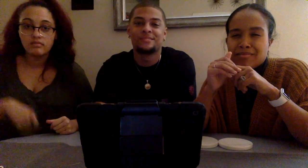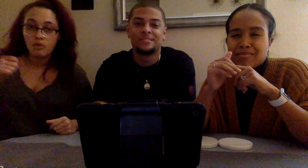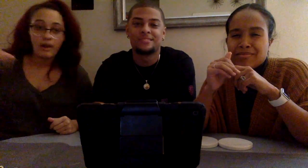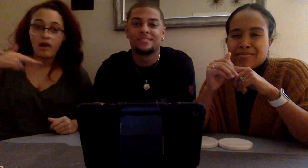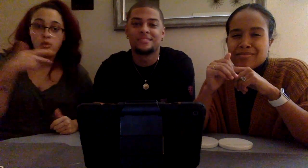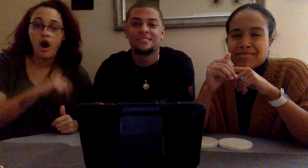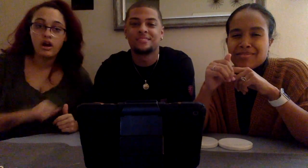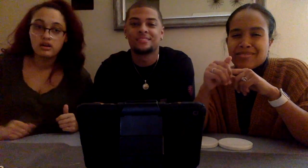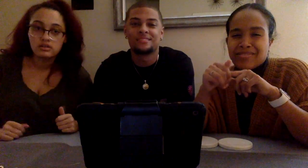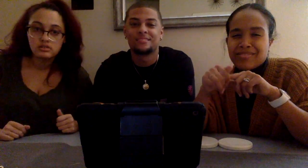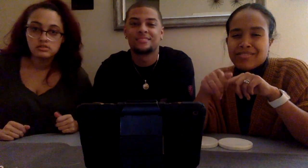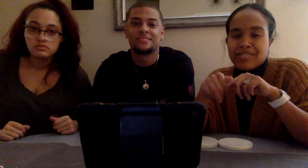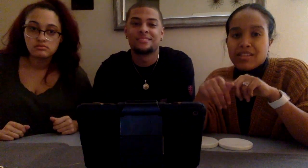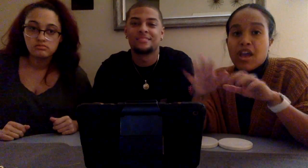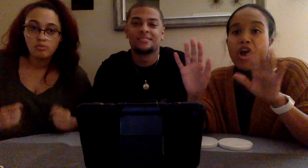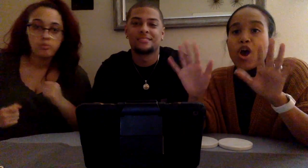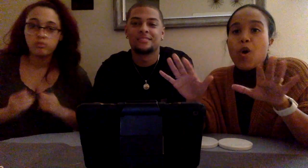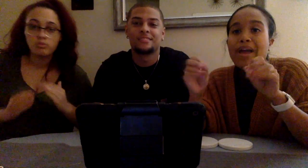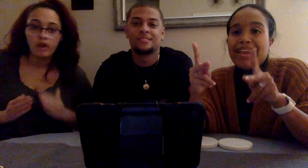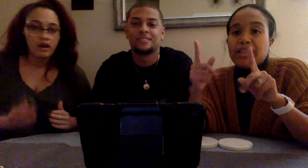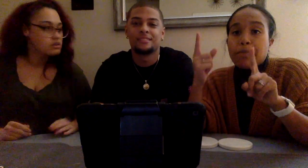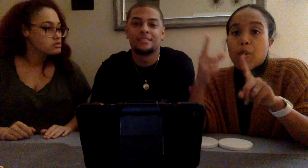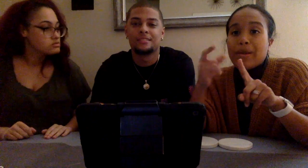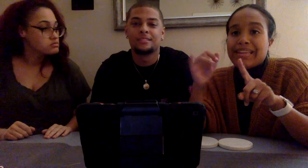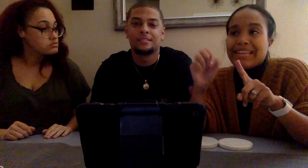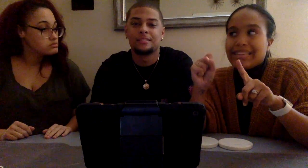Dante: That's true. Daisy: We can walk. V: OK! The point is